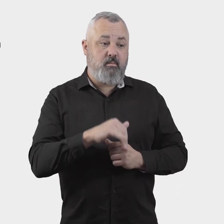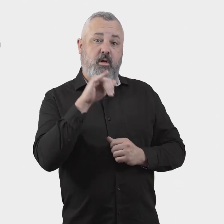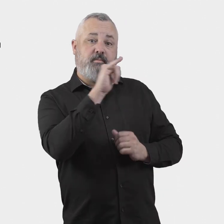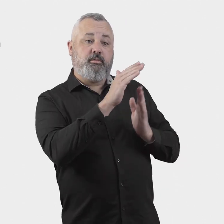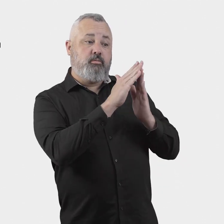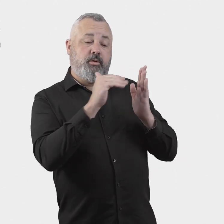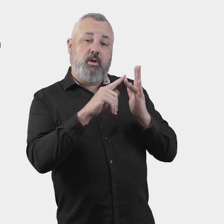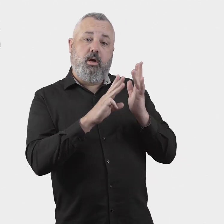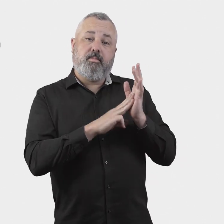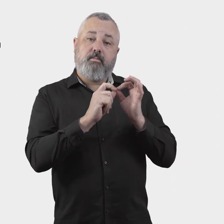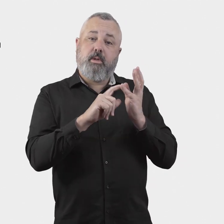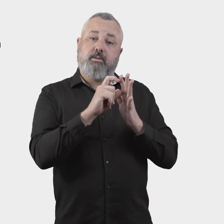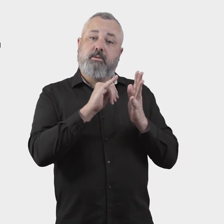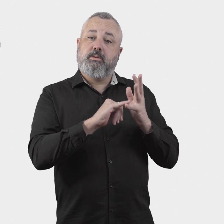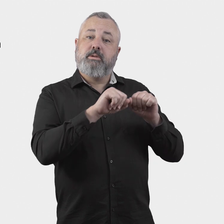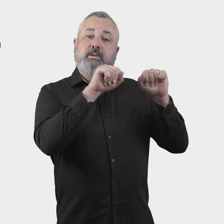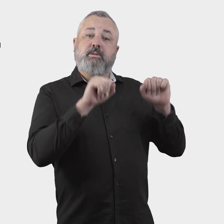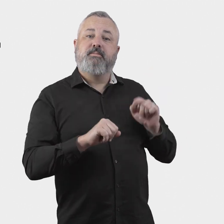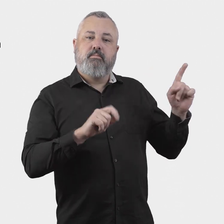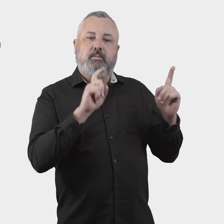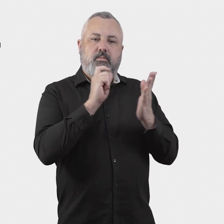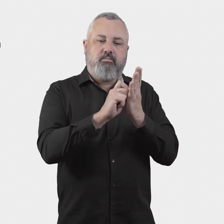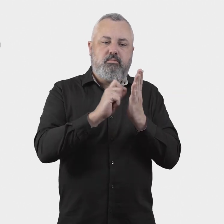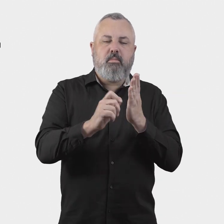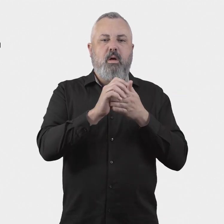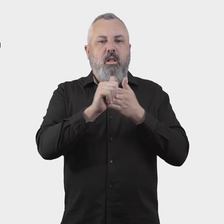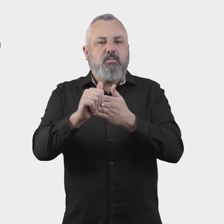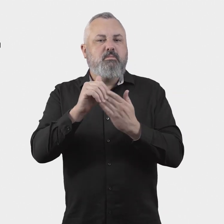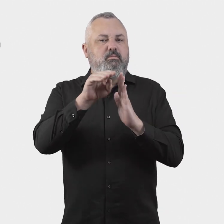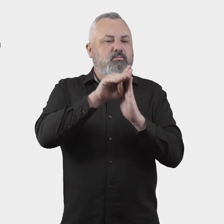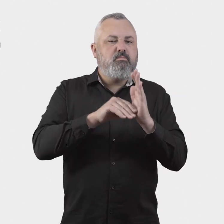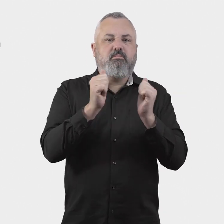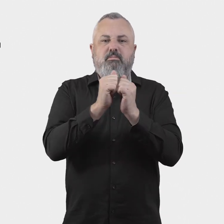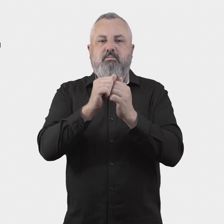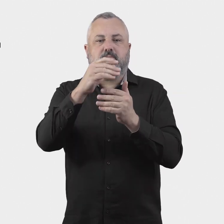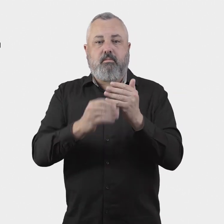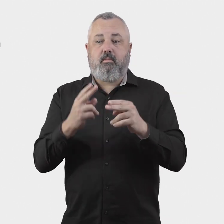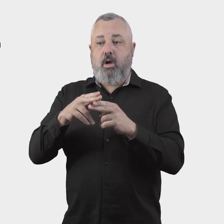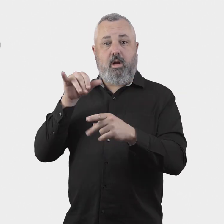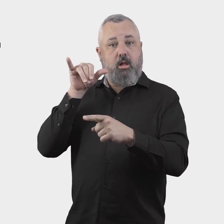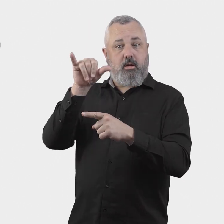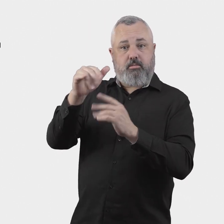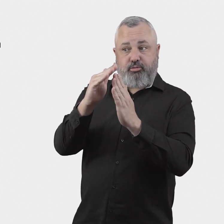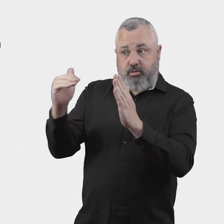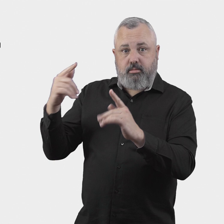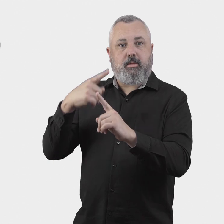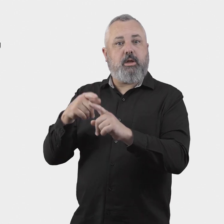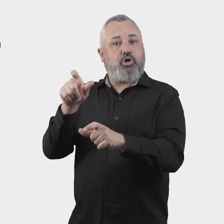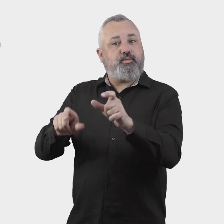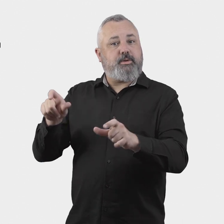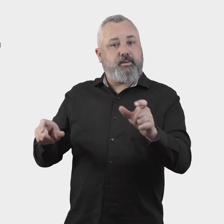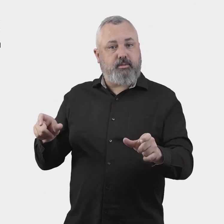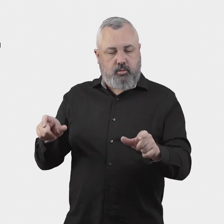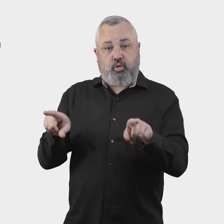The Aviation Industry Ombuds Scheme will publish guidance material for customers and the aviation industry,